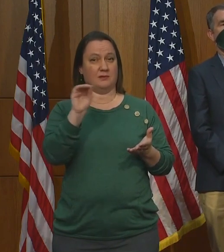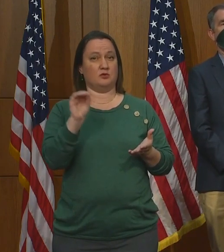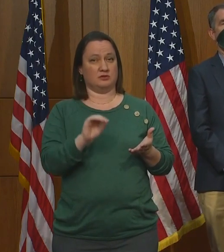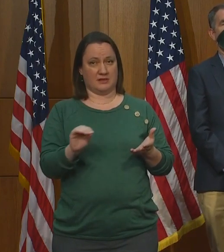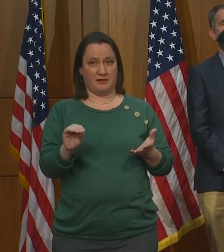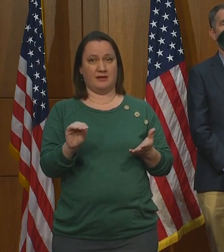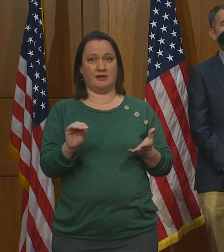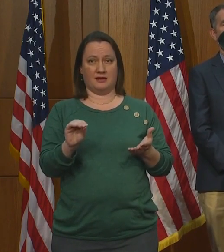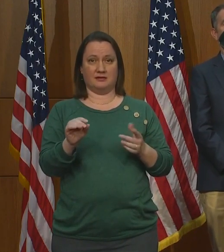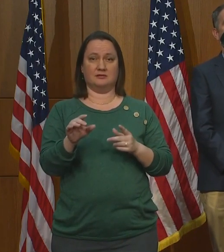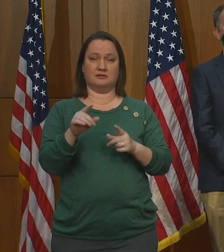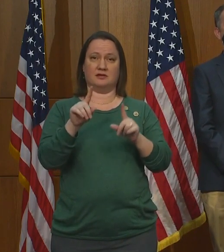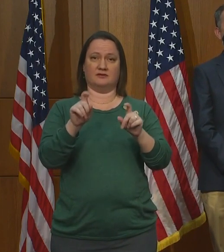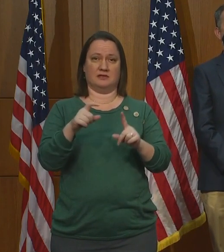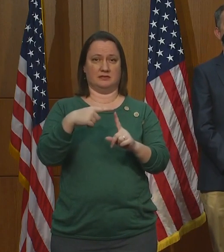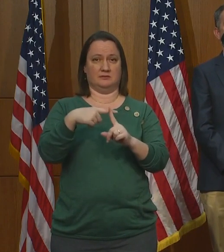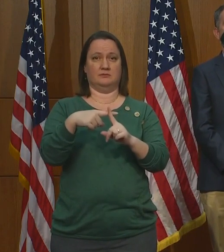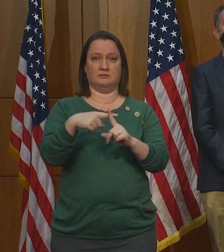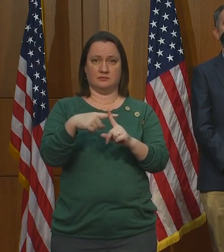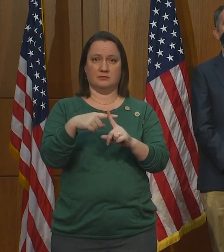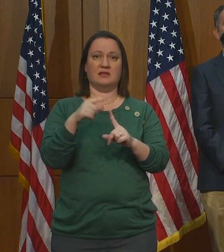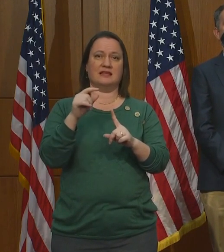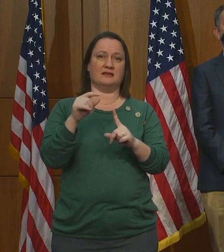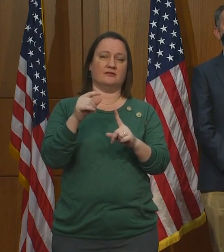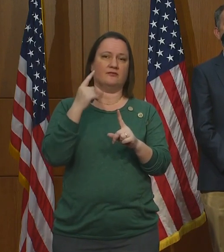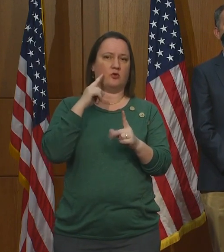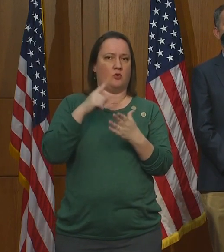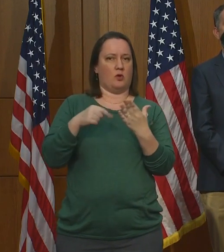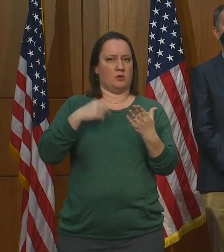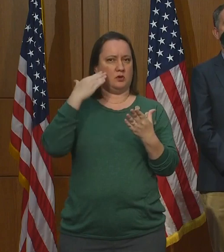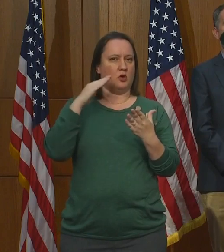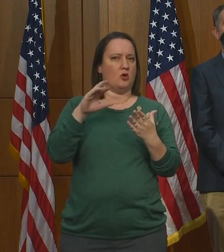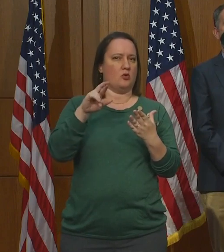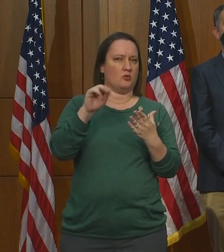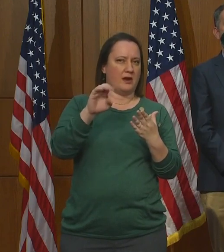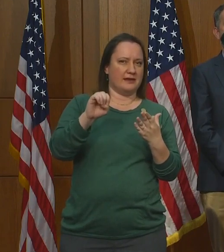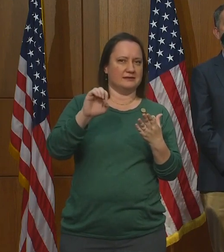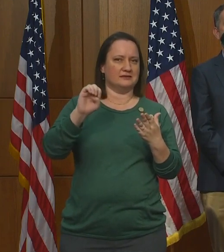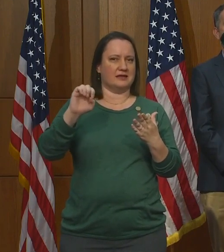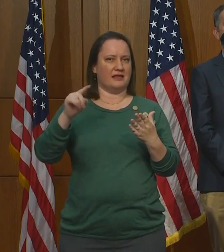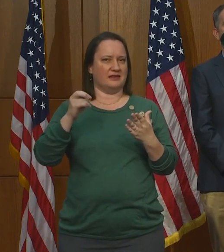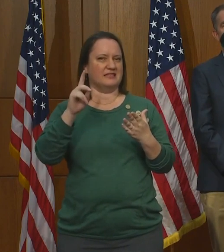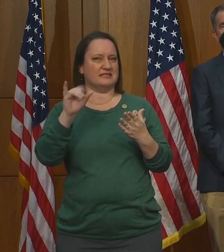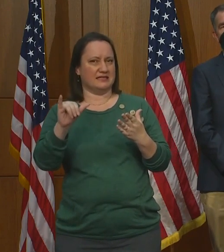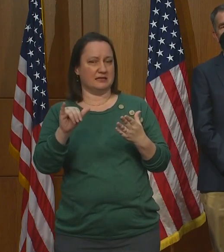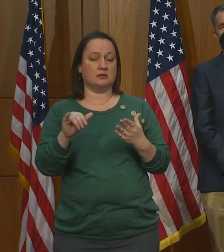AND SIXTY NINE AND THAT'S ABOUT 50% OF THE CASES THAT FOR WHICH